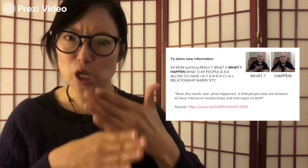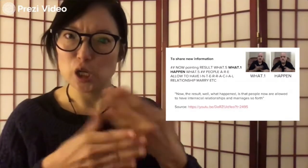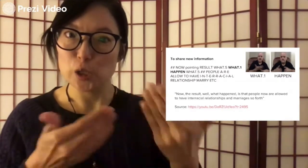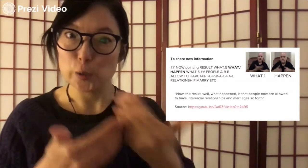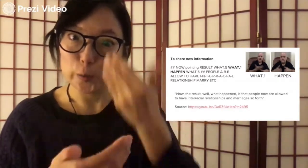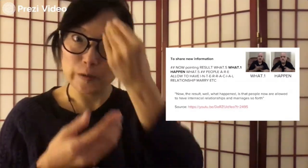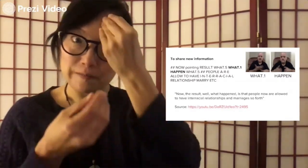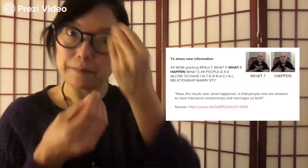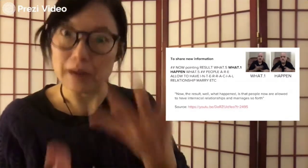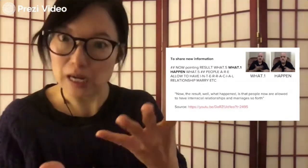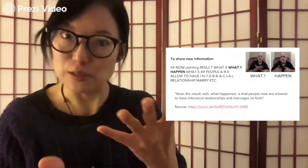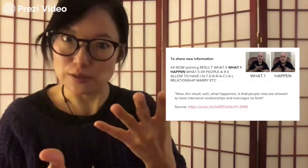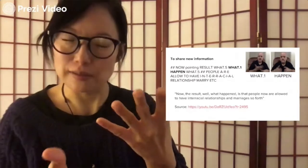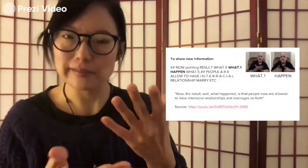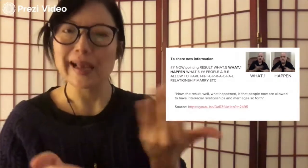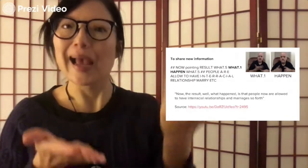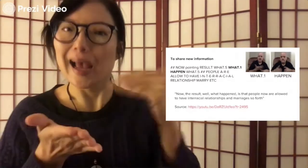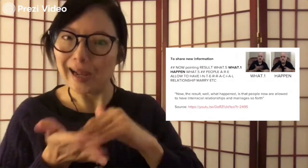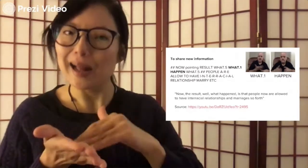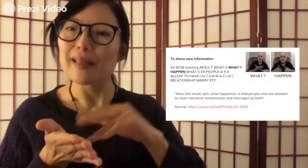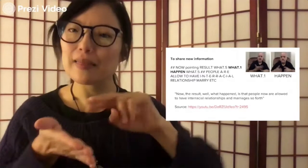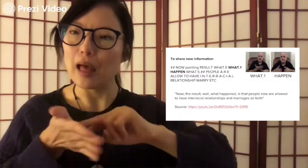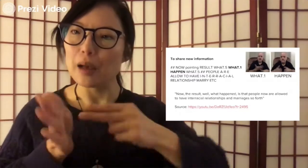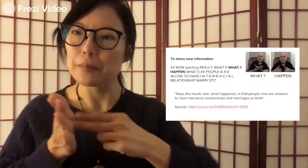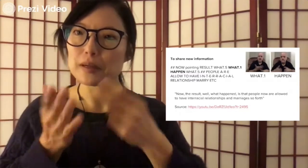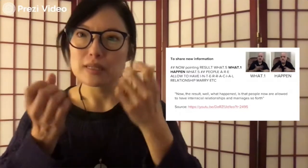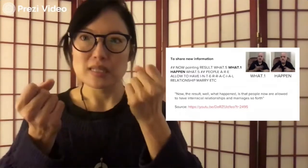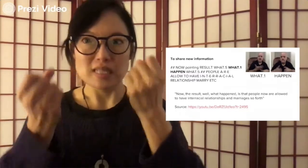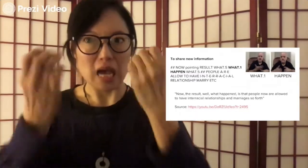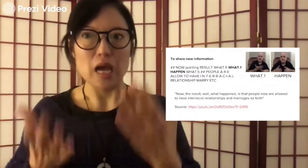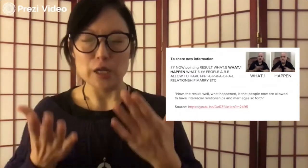WHAT.1 HAPPEN also shares new information. Again, that means